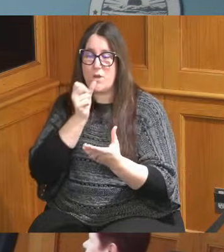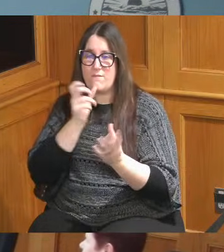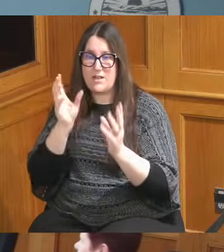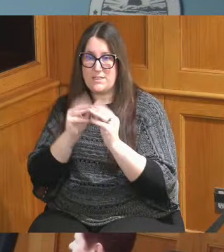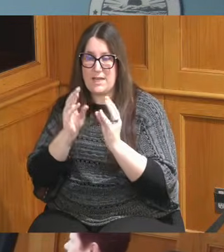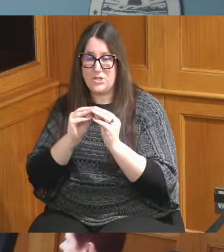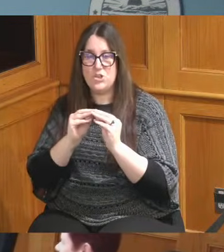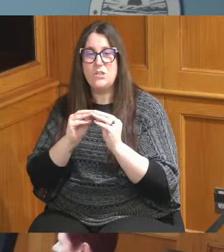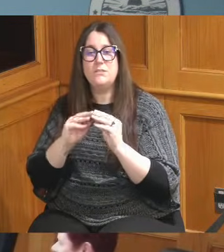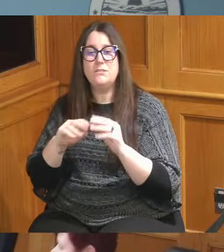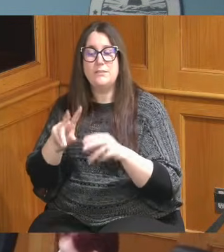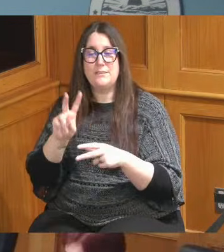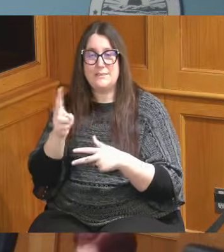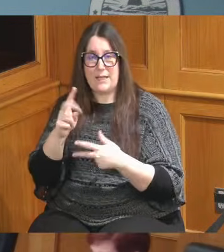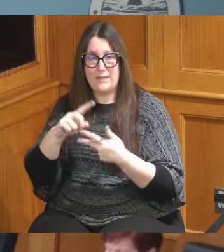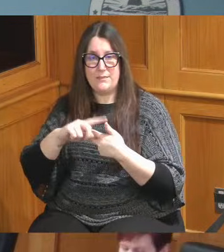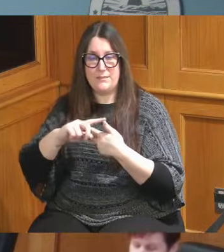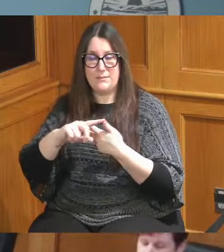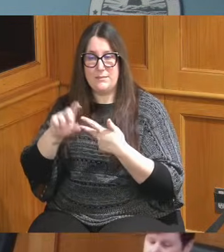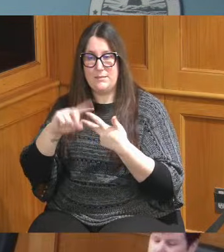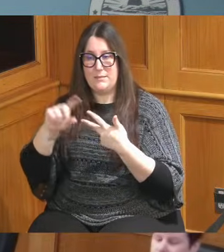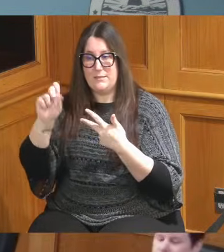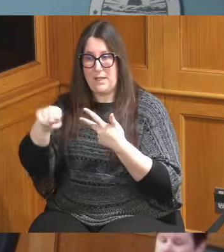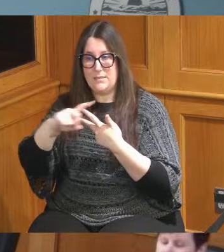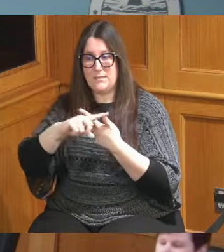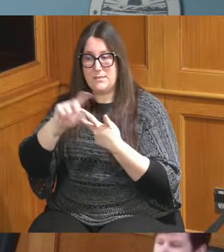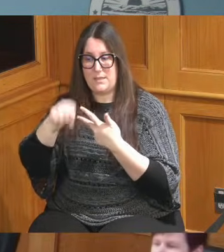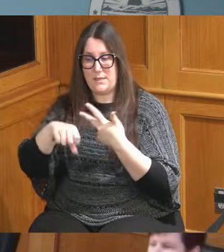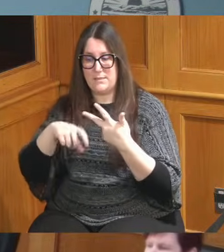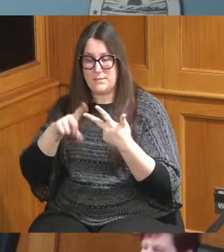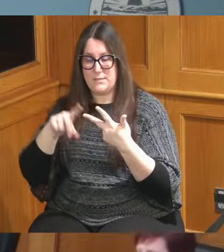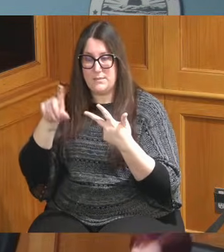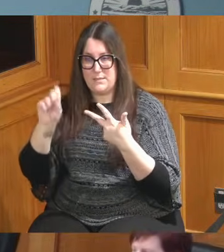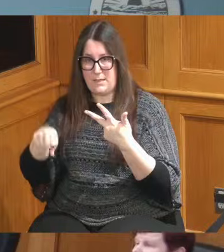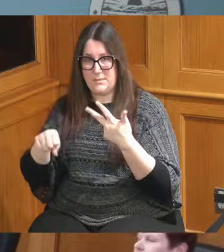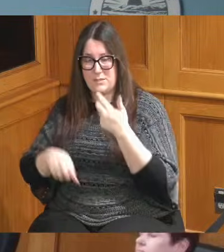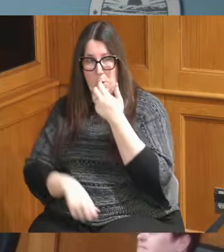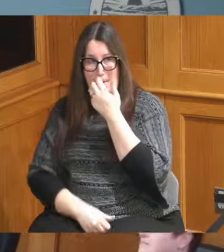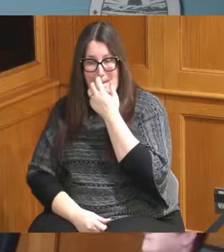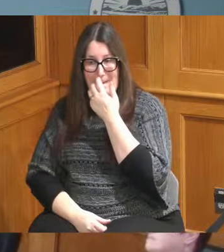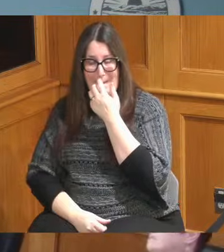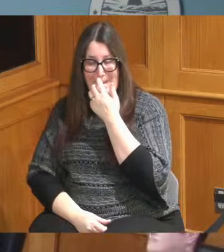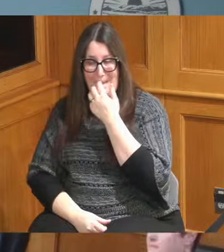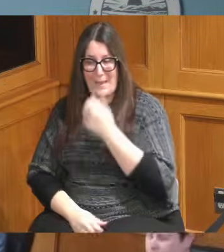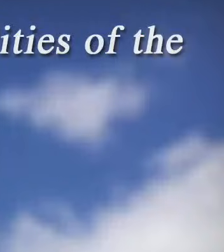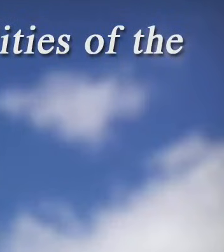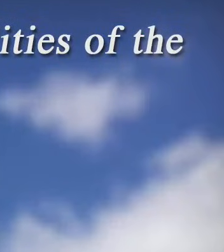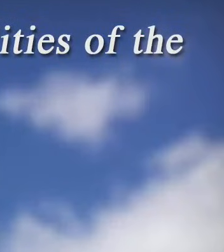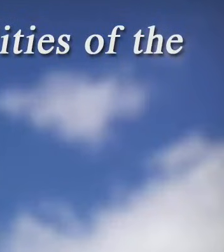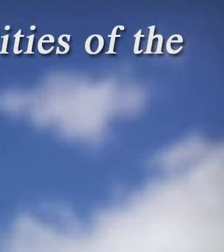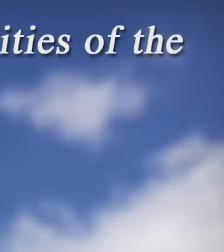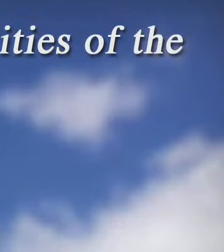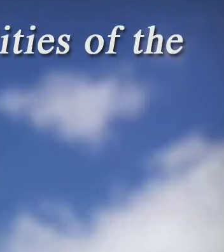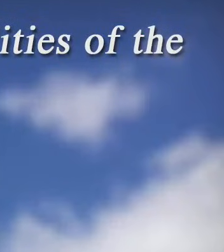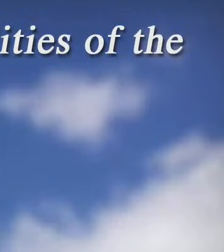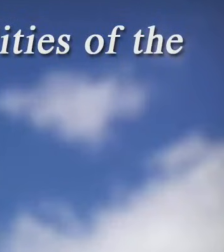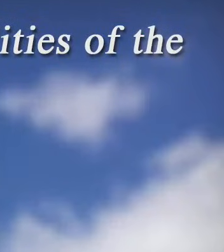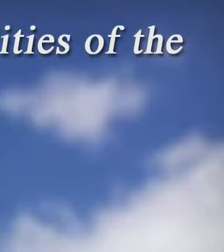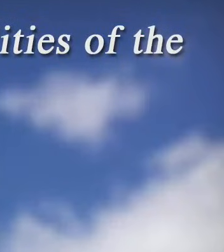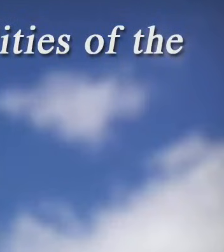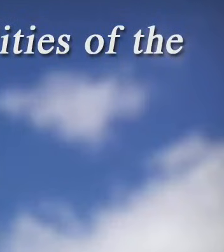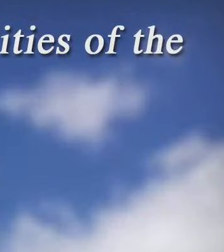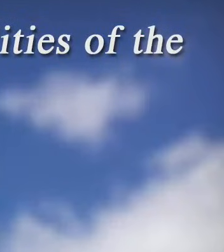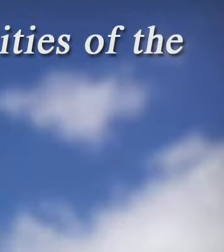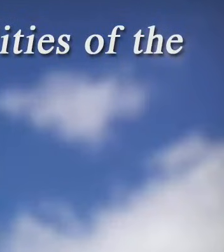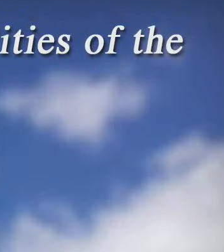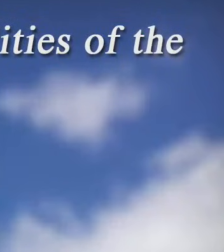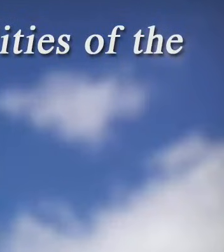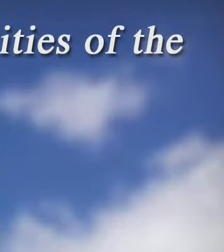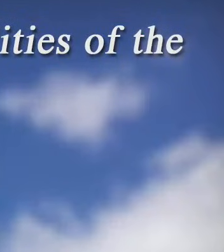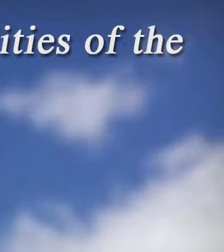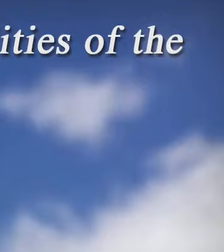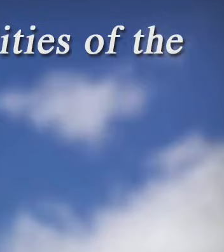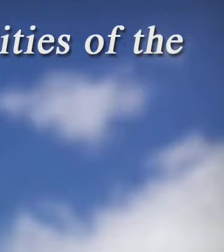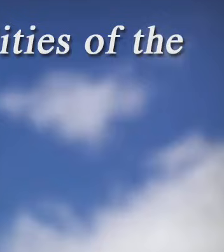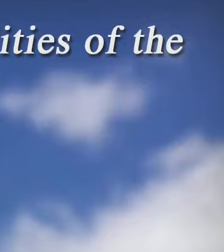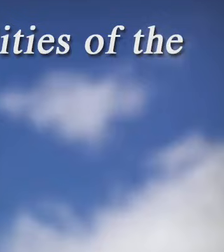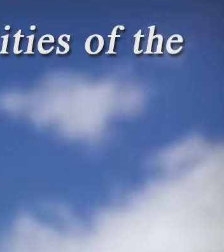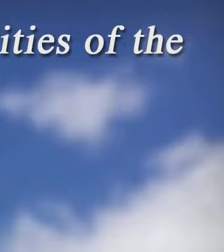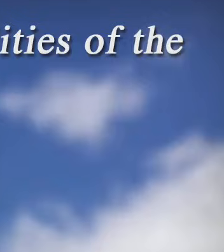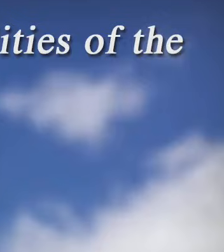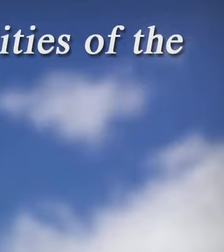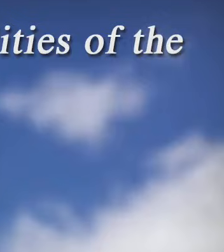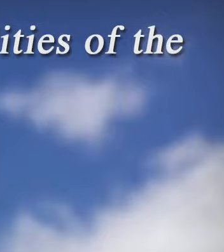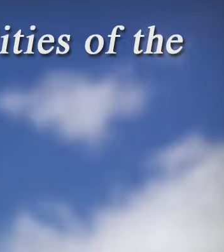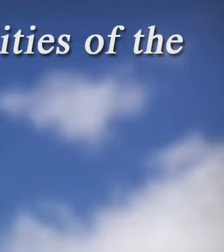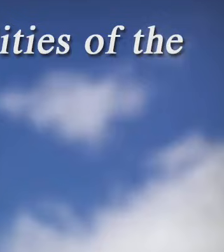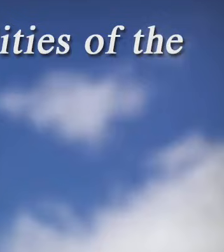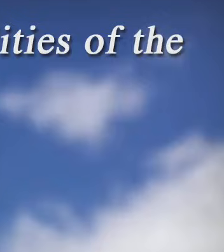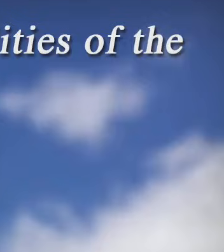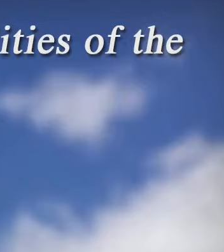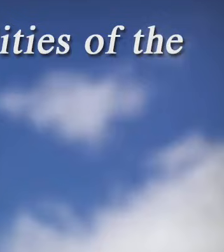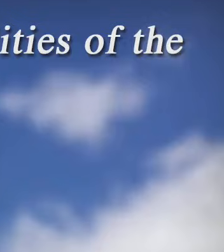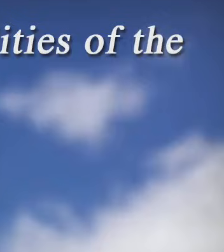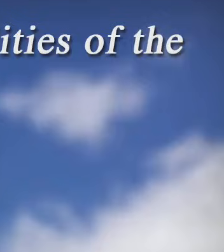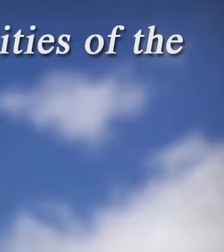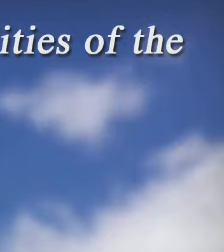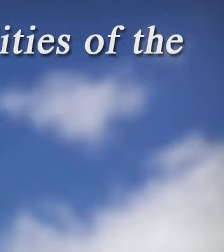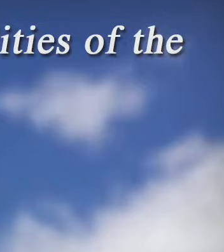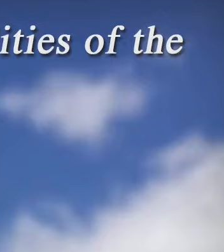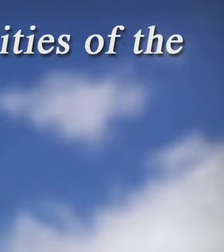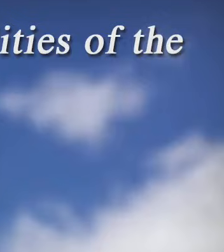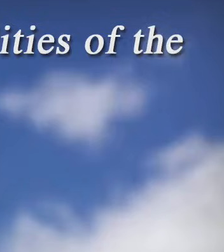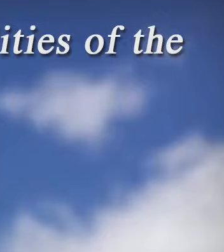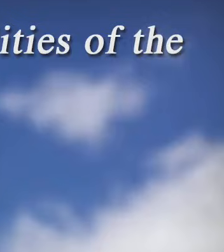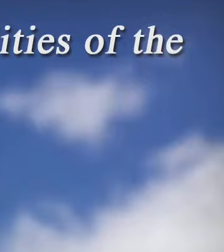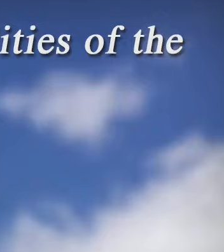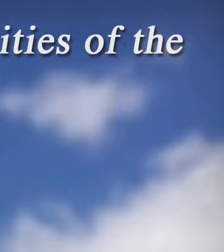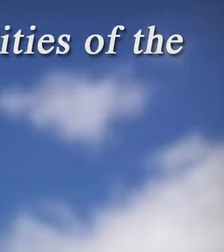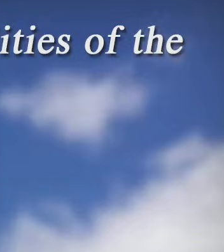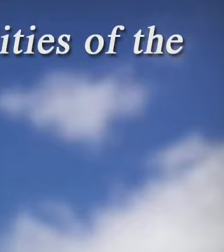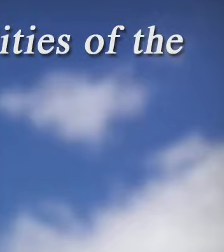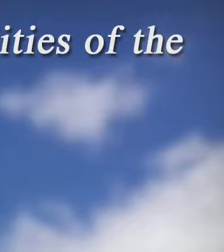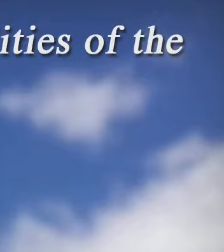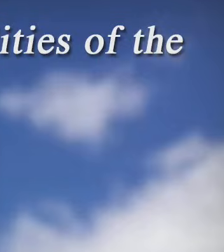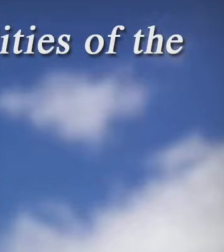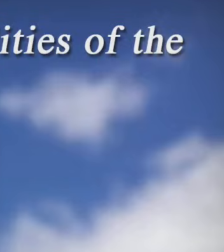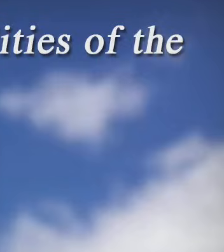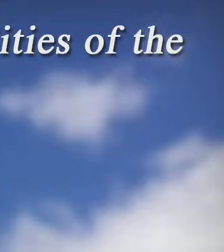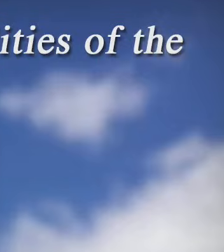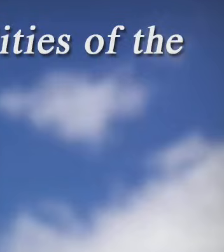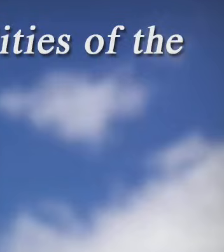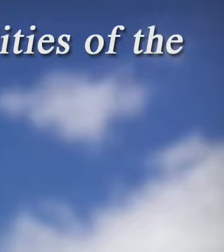Commissioner Summerow Dumas. Yes. Commissioner Reece. Yes. Commissioner Driehaus. Yes.